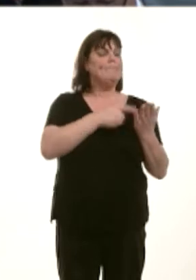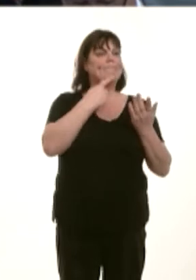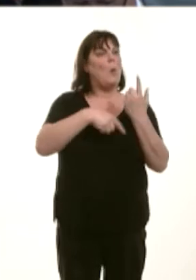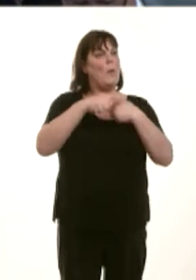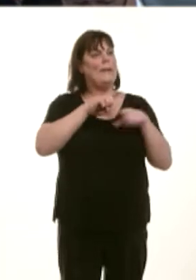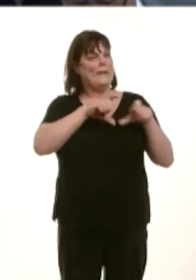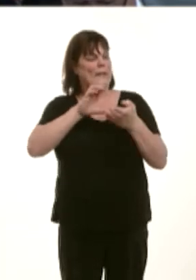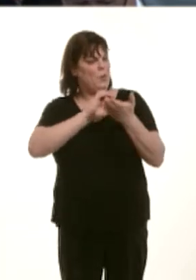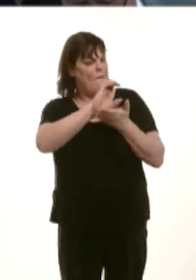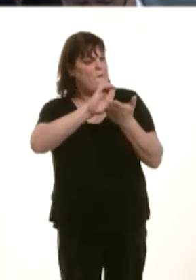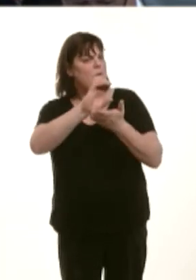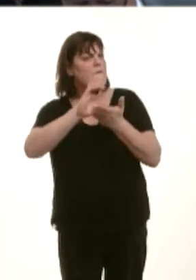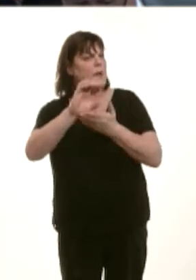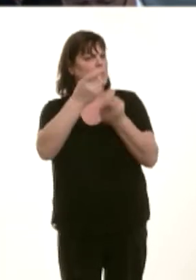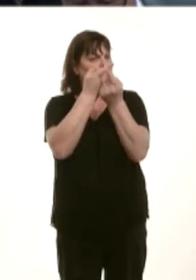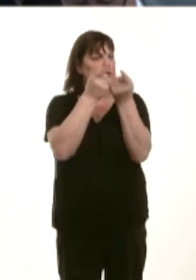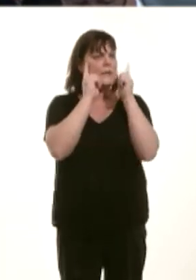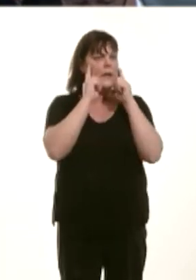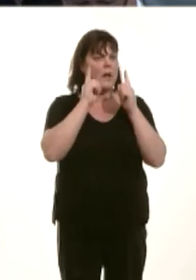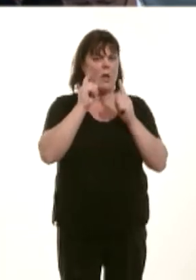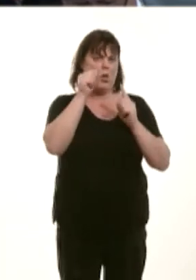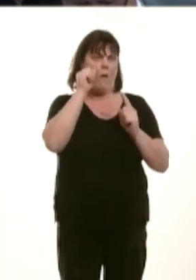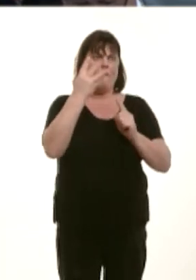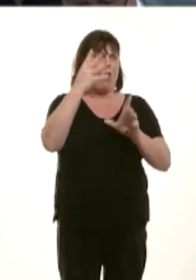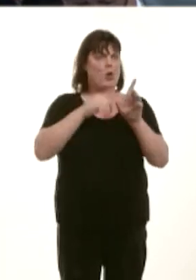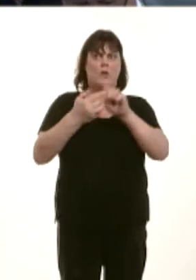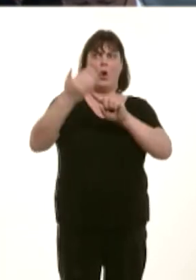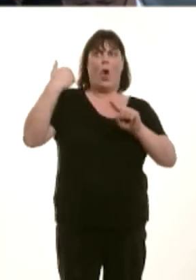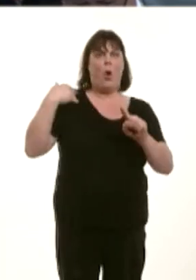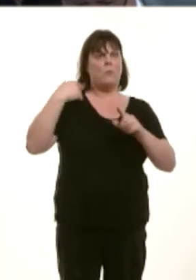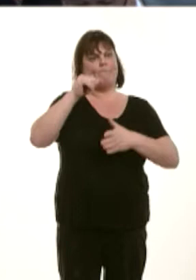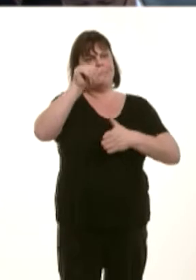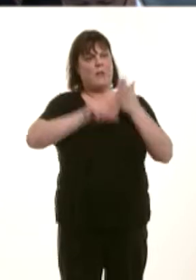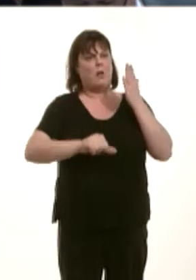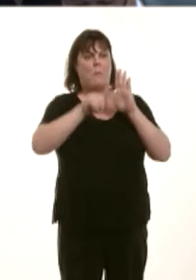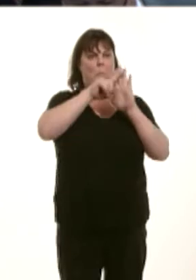Now, even four years ago, before the introduction of the current policy on tuition fees, universities